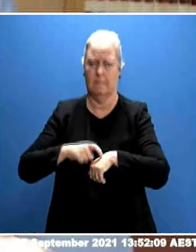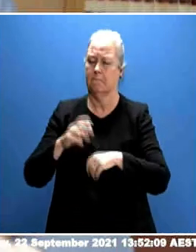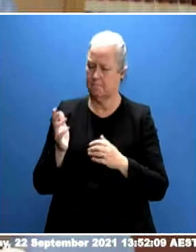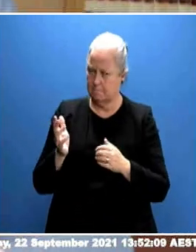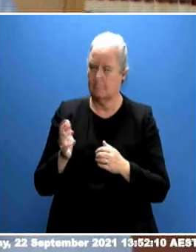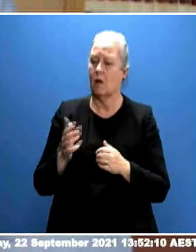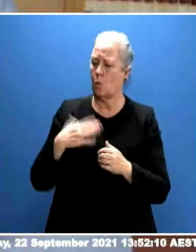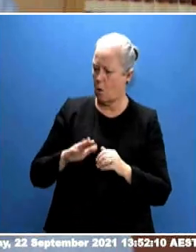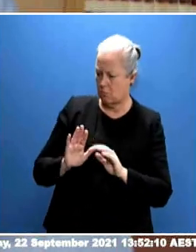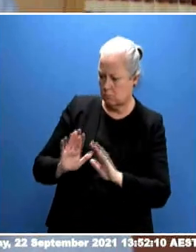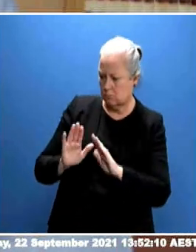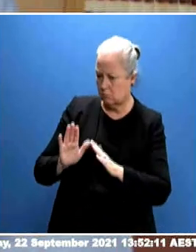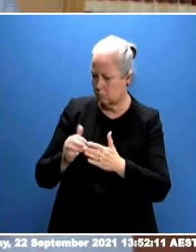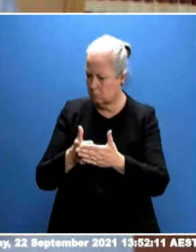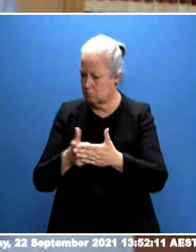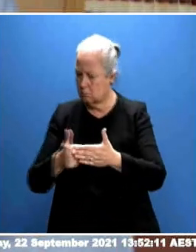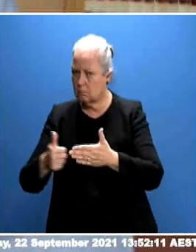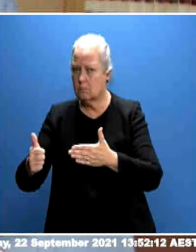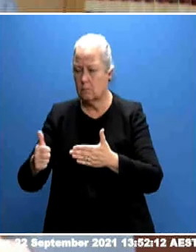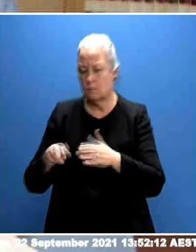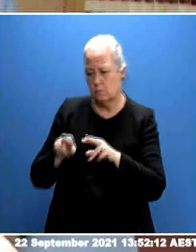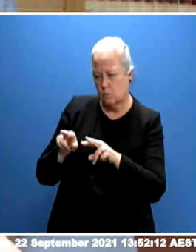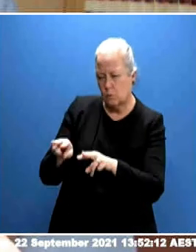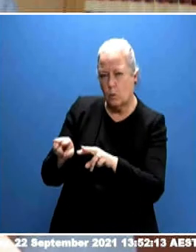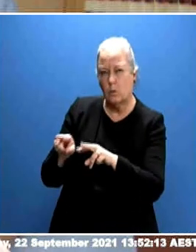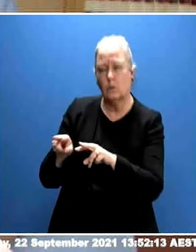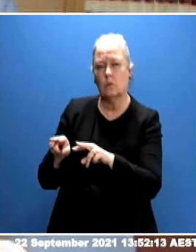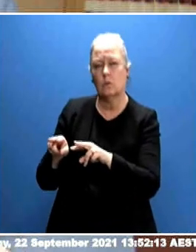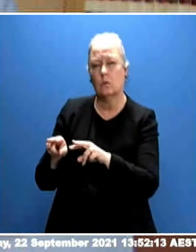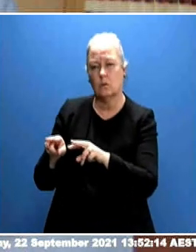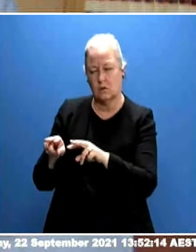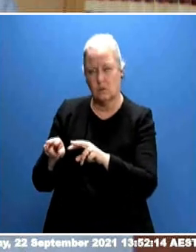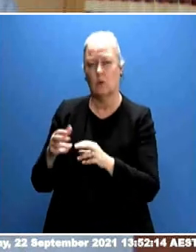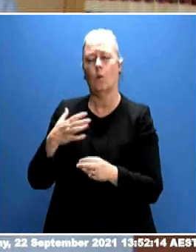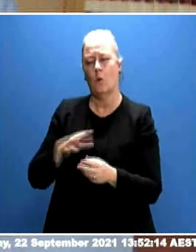if you like, regulation of a child in the point of developing their own emotional